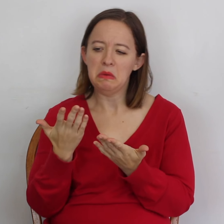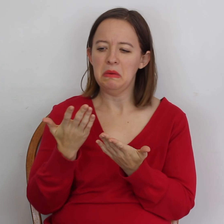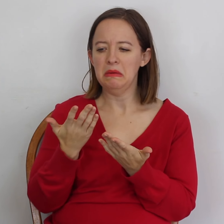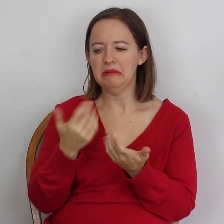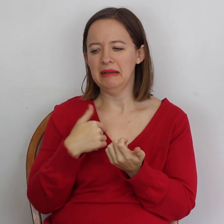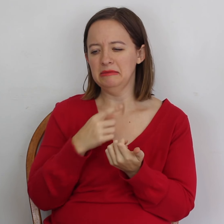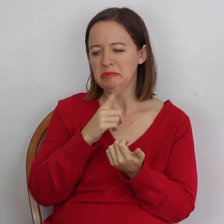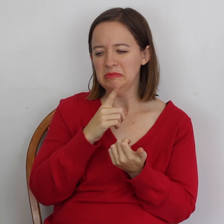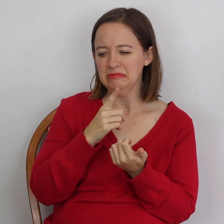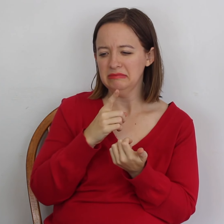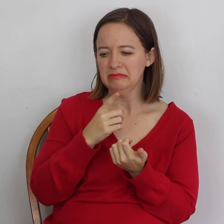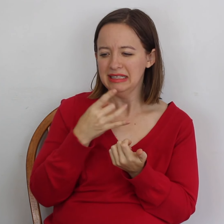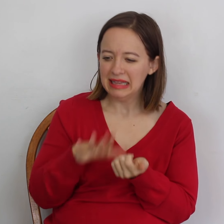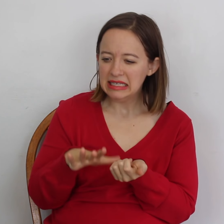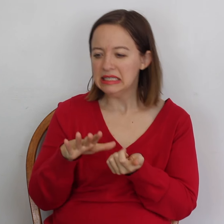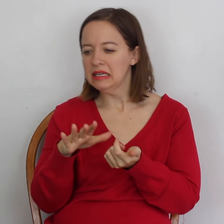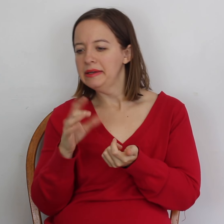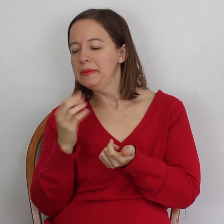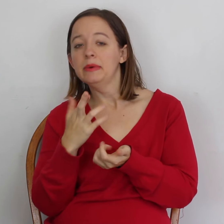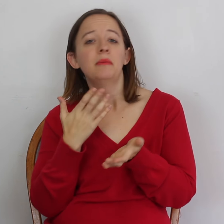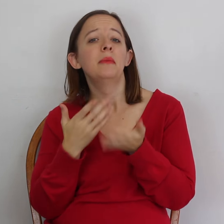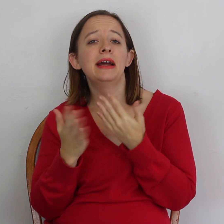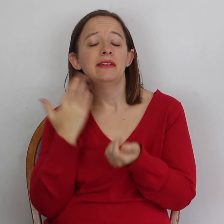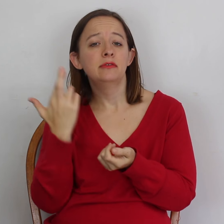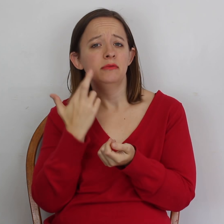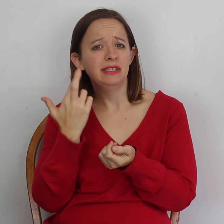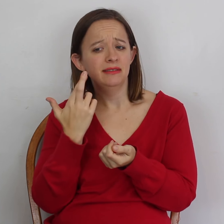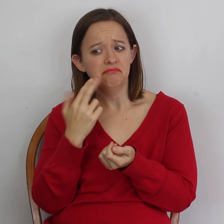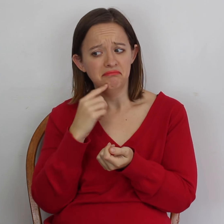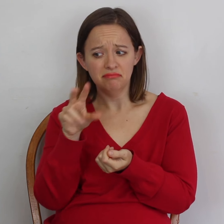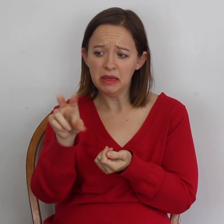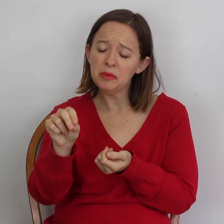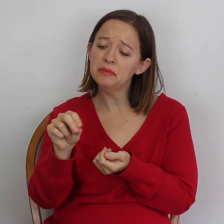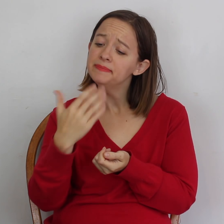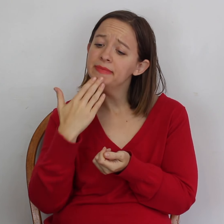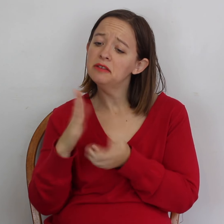and you need to take a break, say "No, sorry I need to switch out." It's for safety. That's what's important.